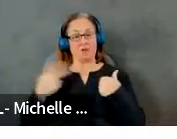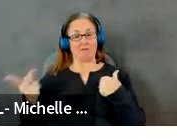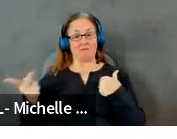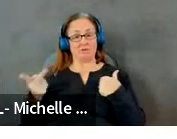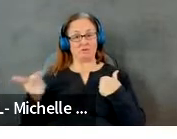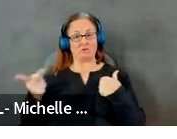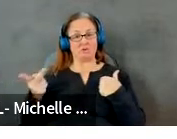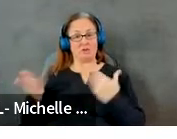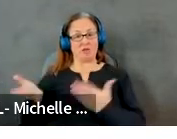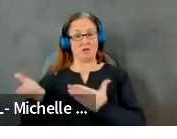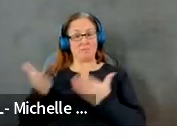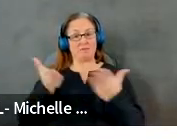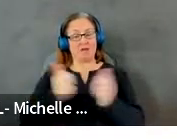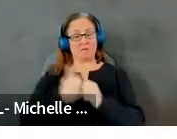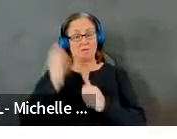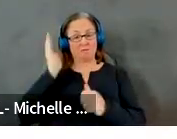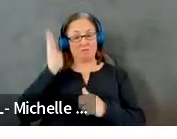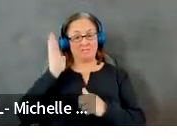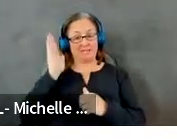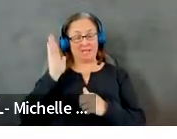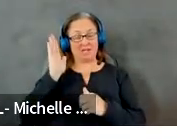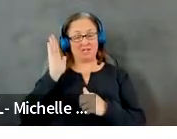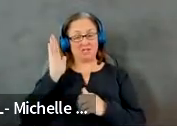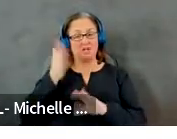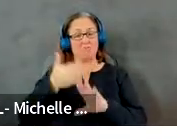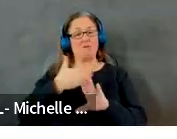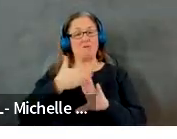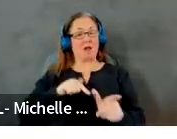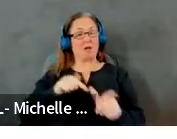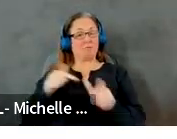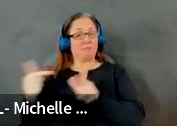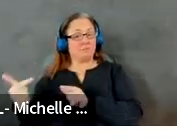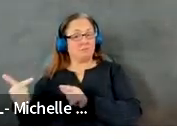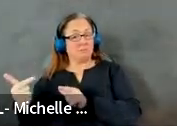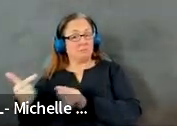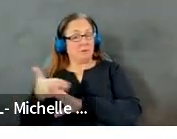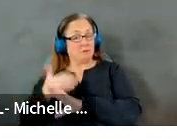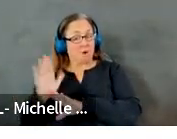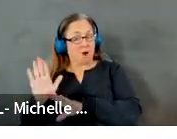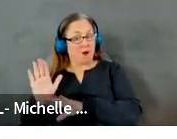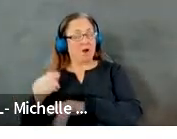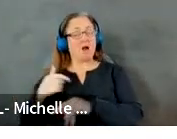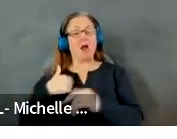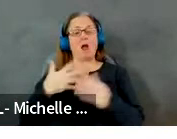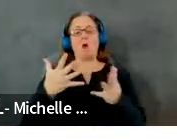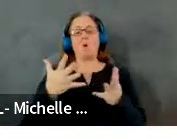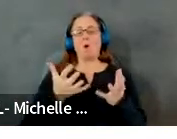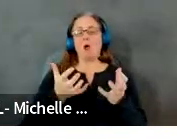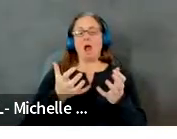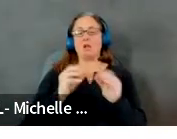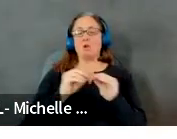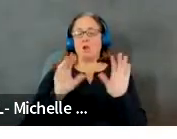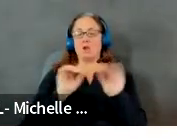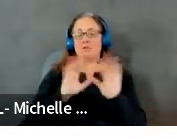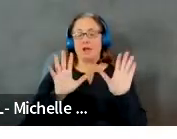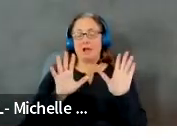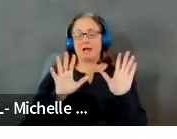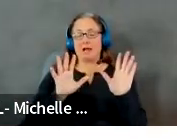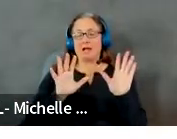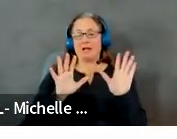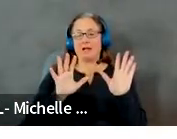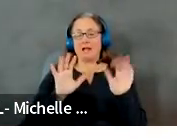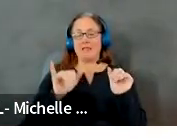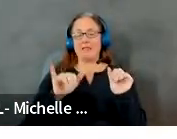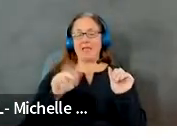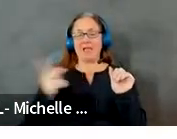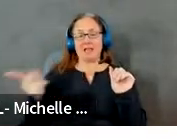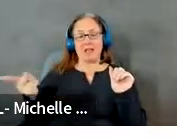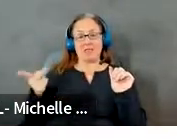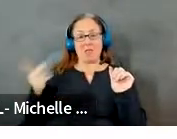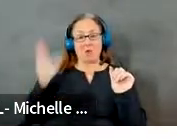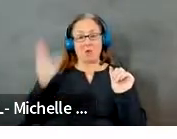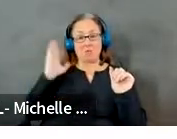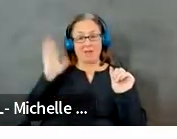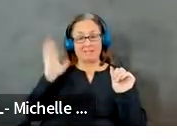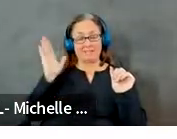provide us with a presentation. Before I give them a chance to introduce themselves it's not